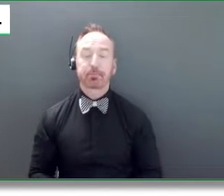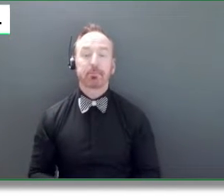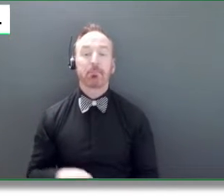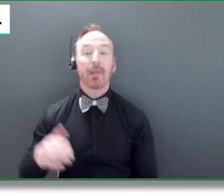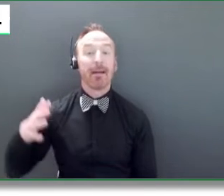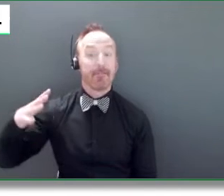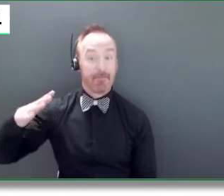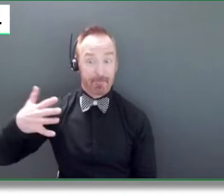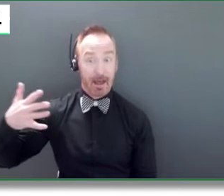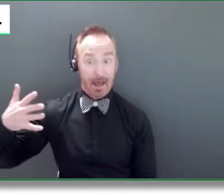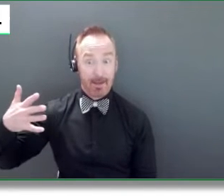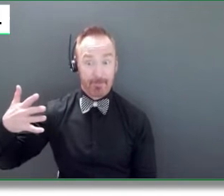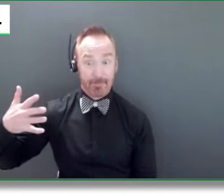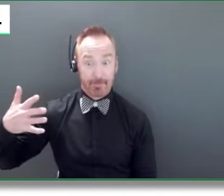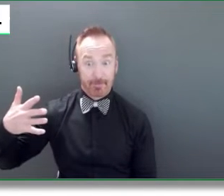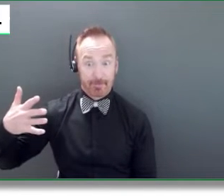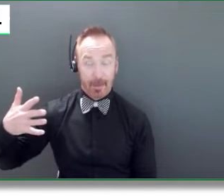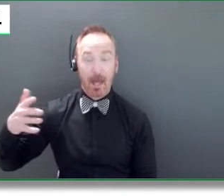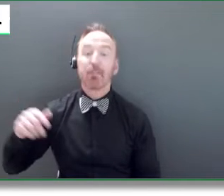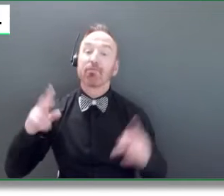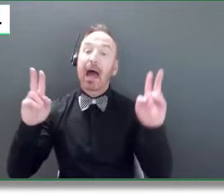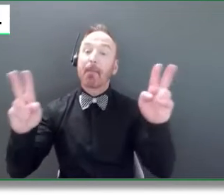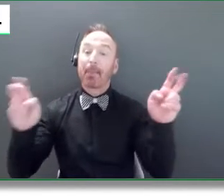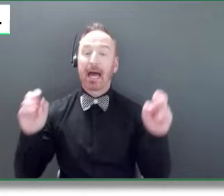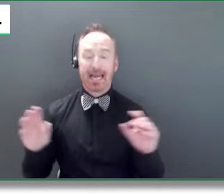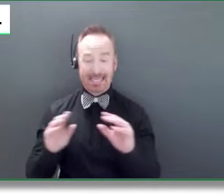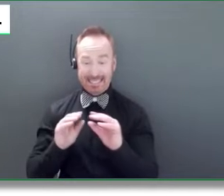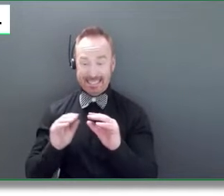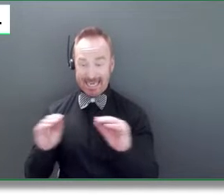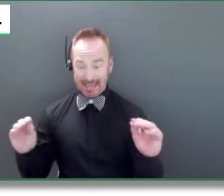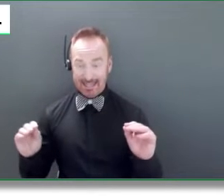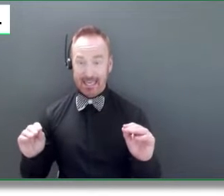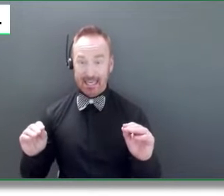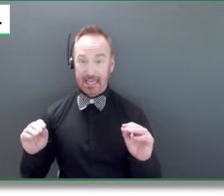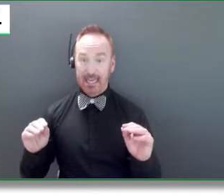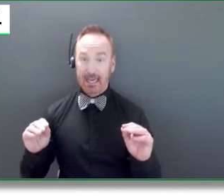nothing about us, without us. This idea came up a number of times. The need for